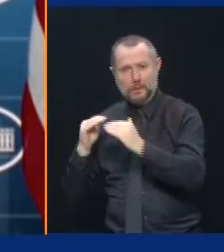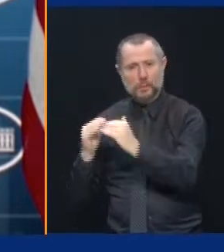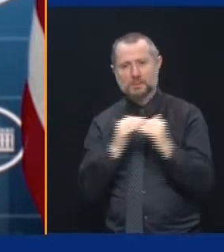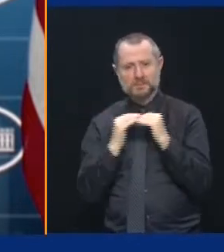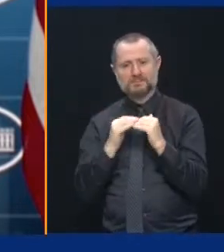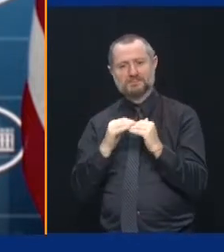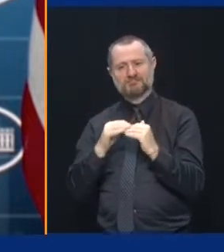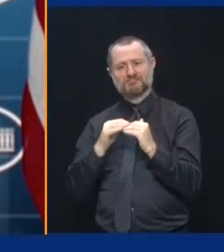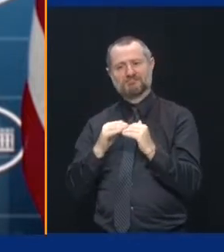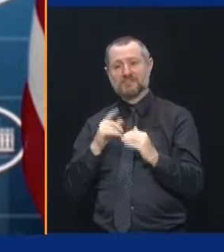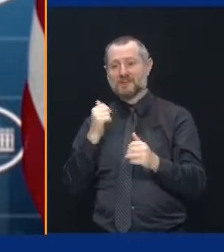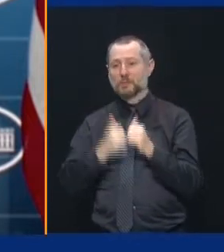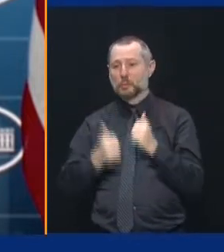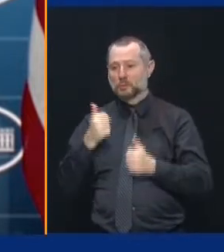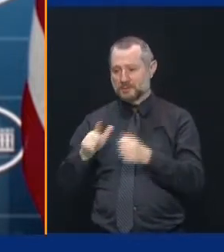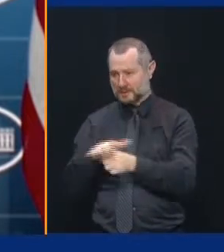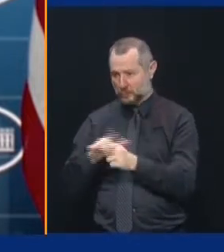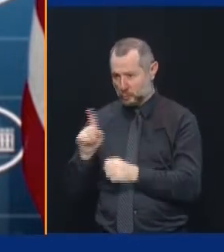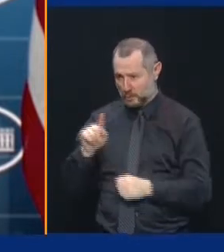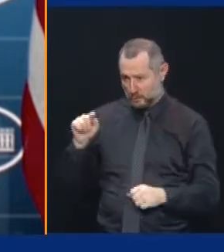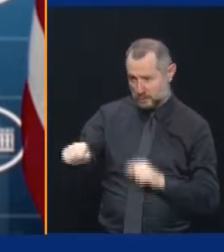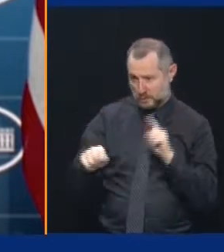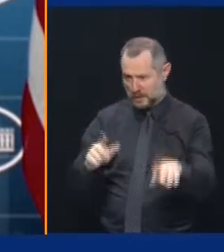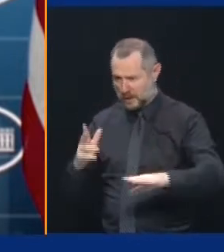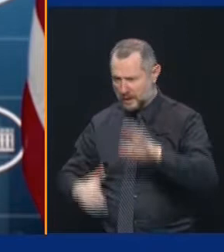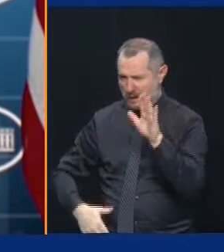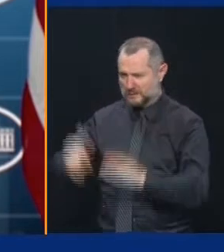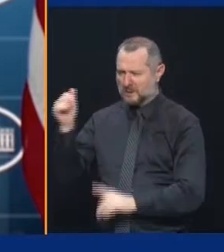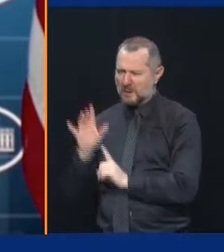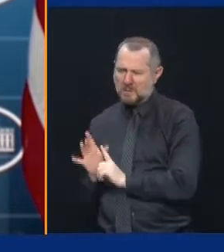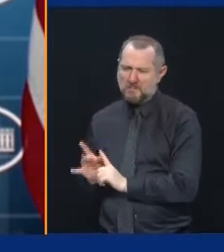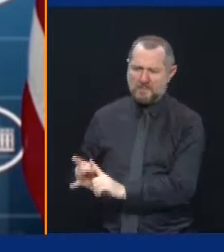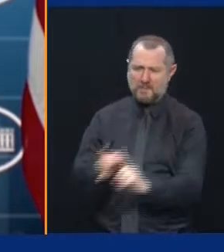WE'RE PUTTING EQUITY FRONT AND PARTNERING WITH STATES TO